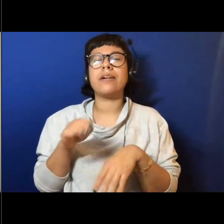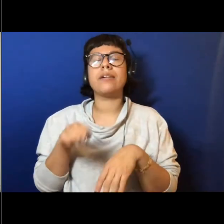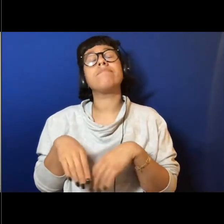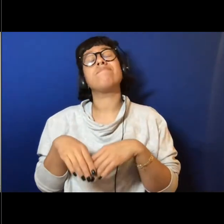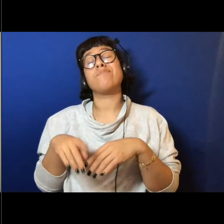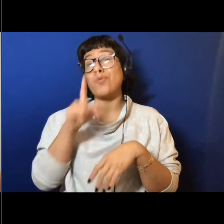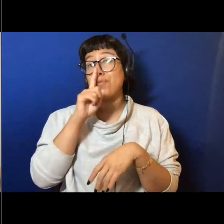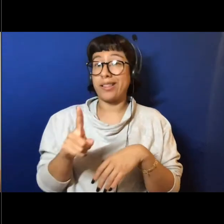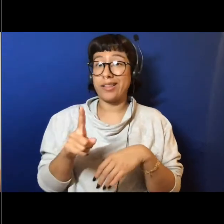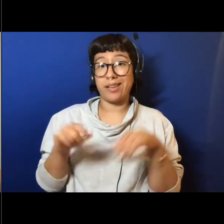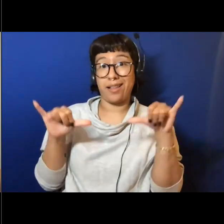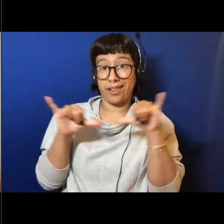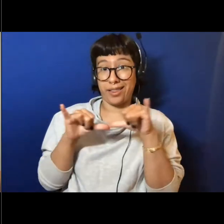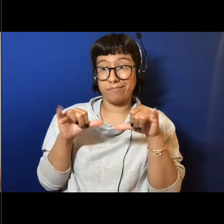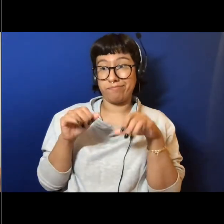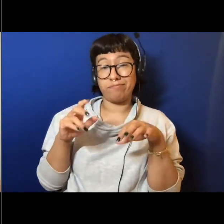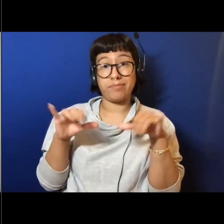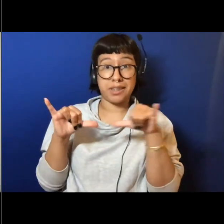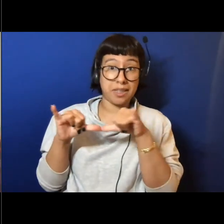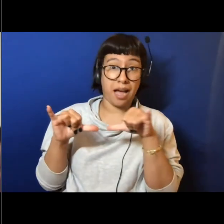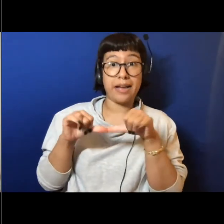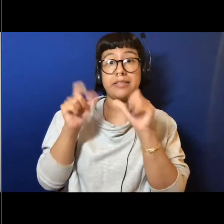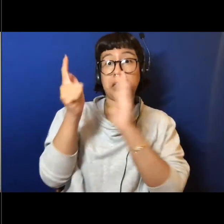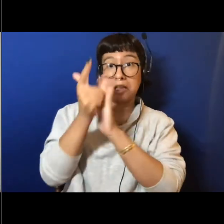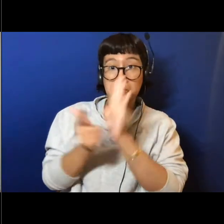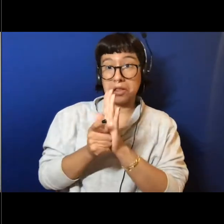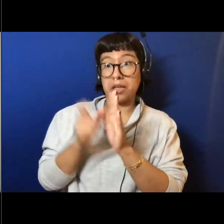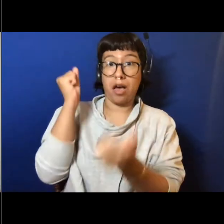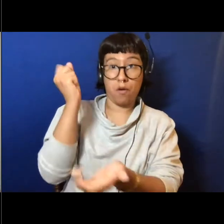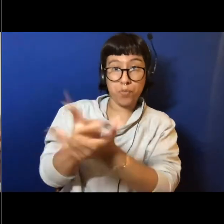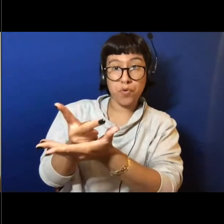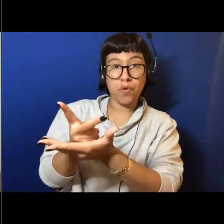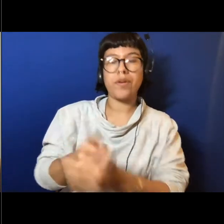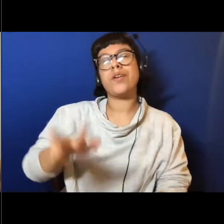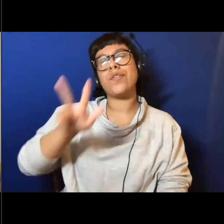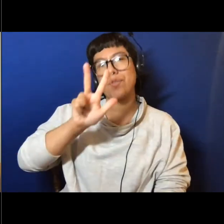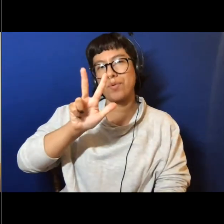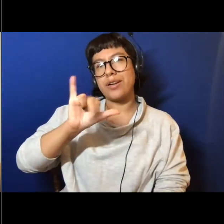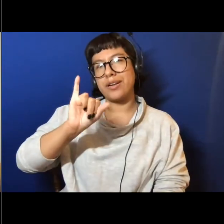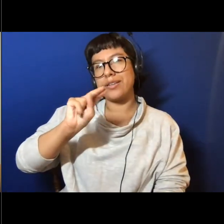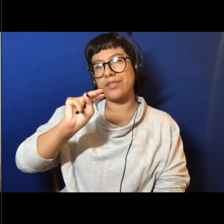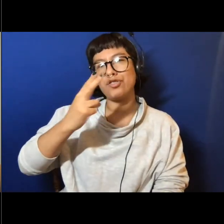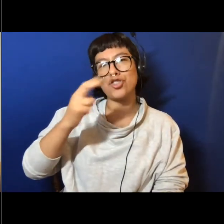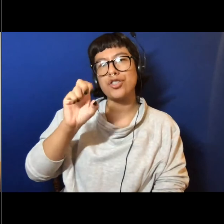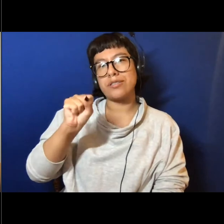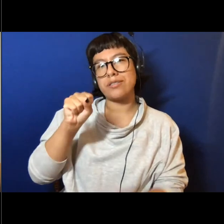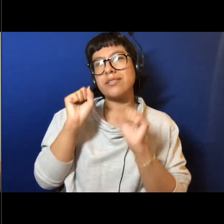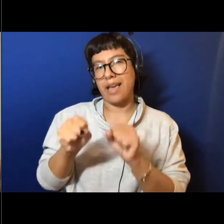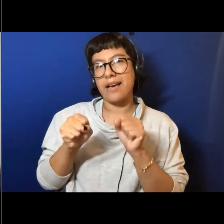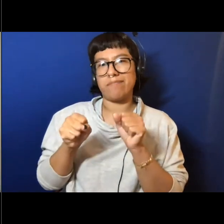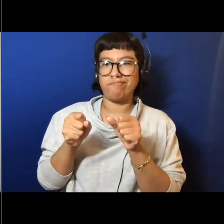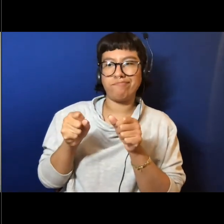So I don't actually have a measurement here, but this is probably about three inches. And then there is a limit.